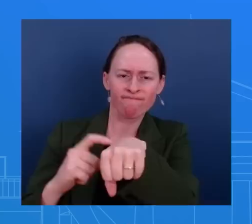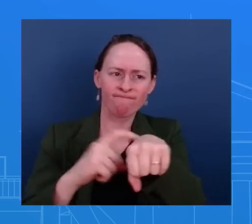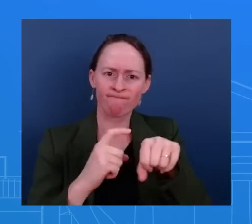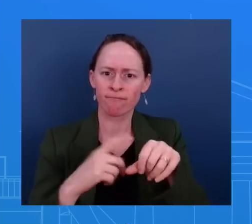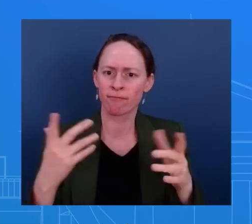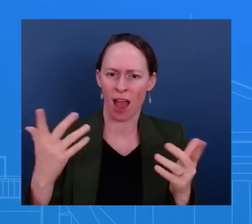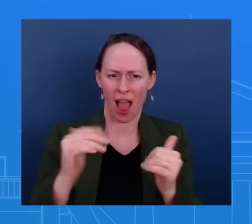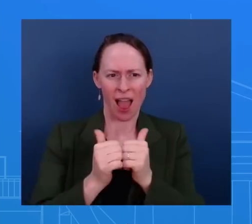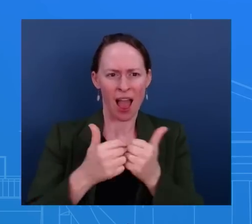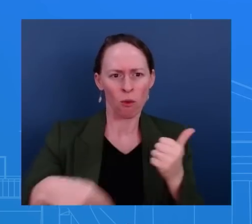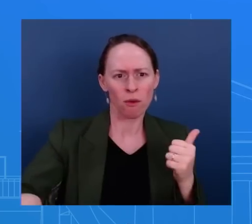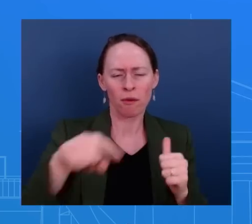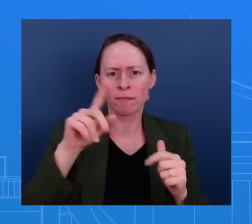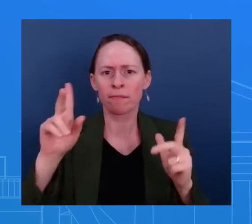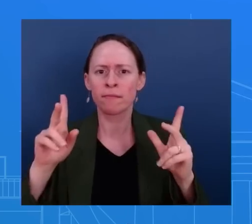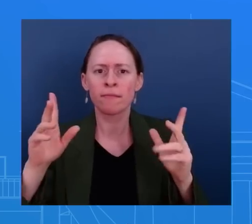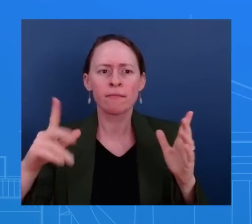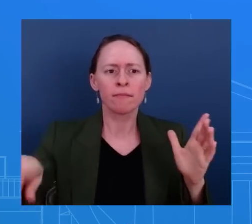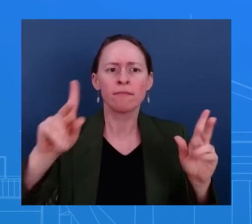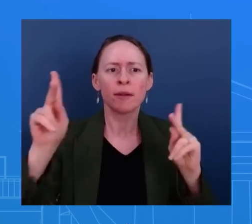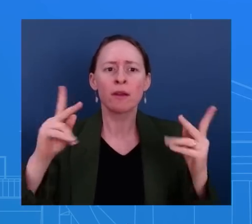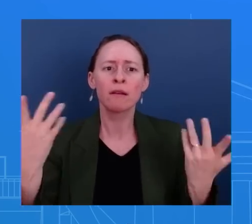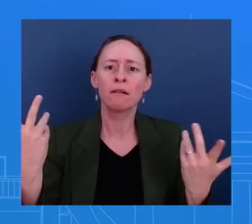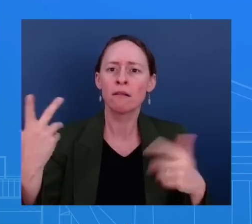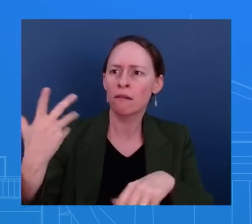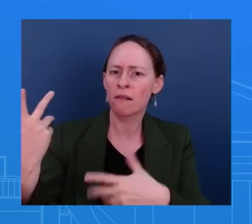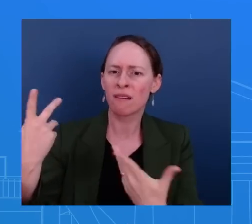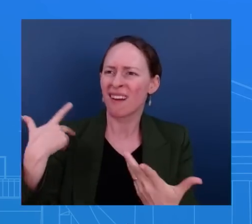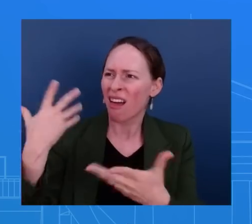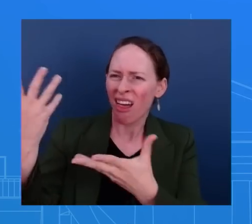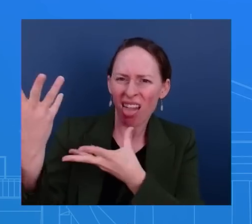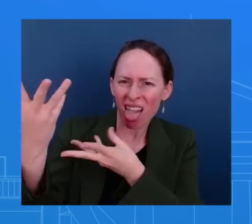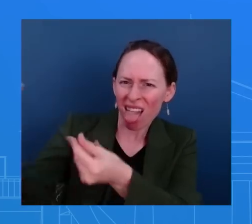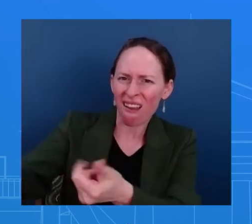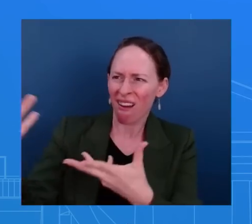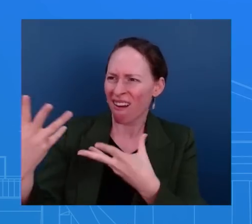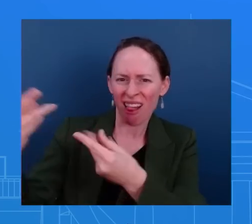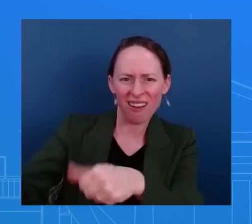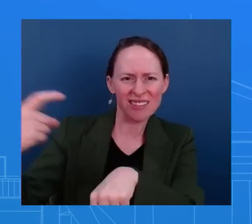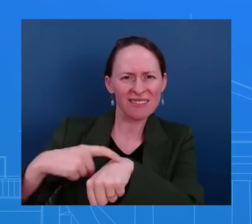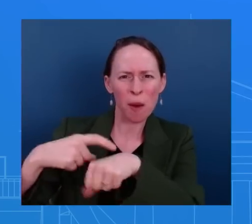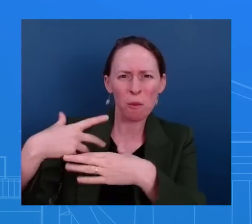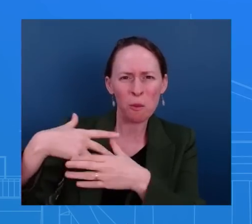from excessive paperwork and unreasonable hold times to the endless hurdles some companies